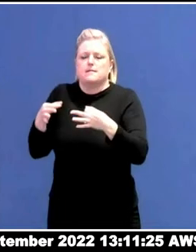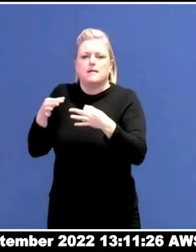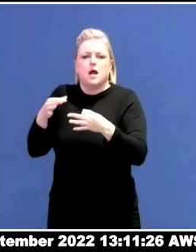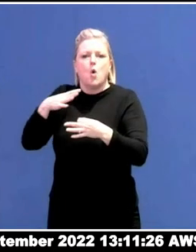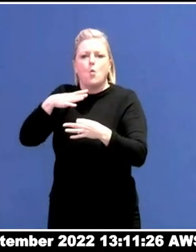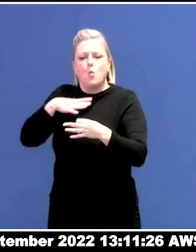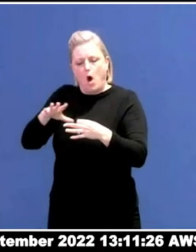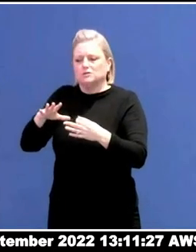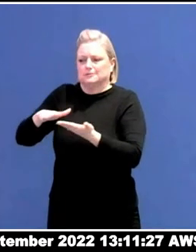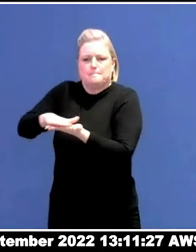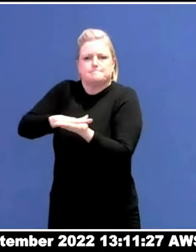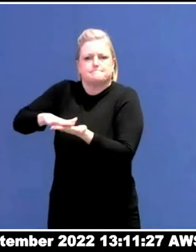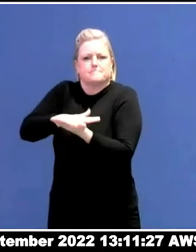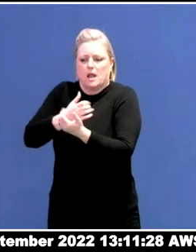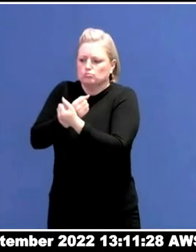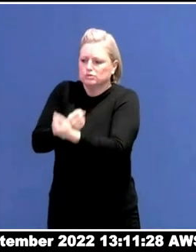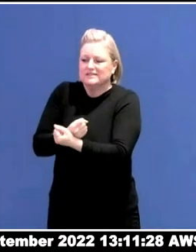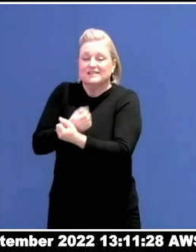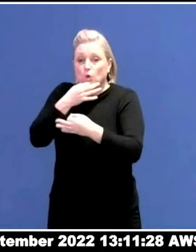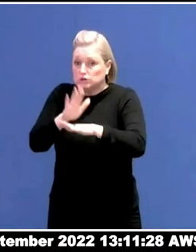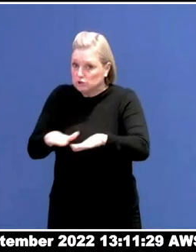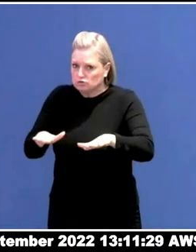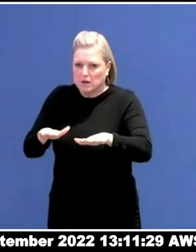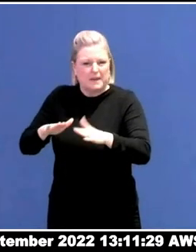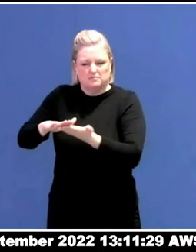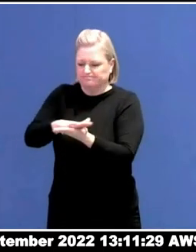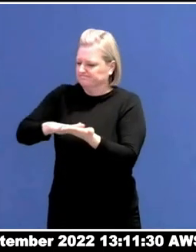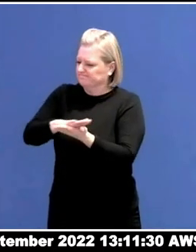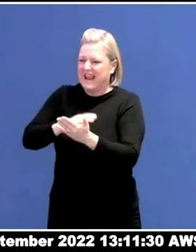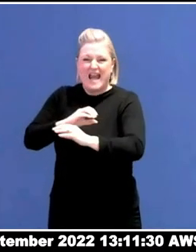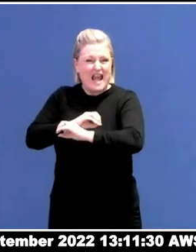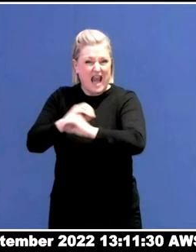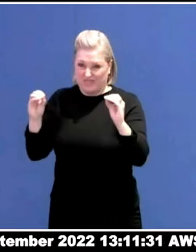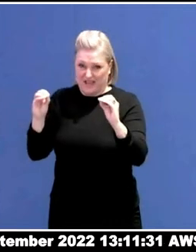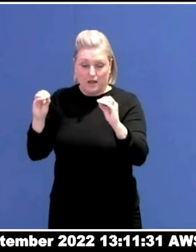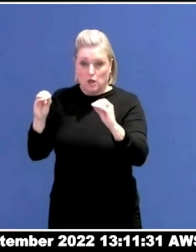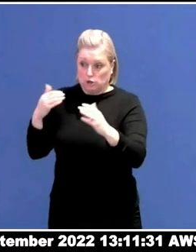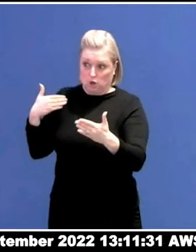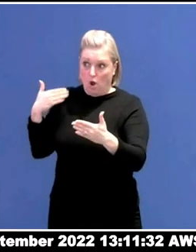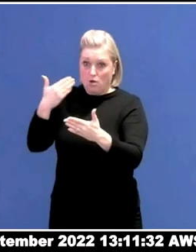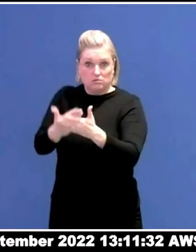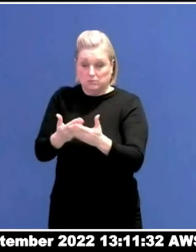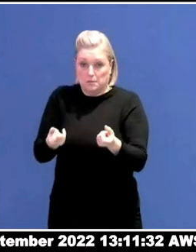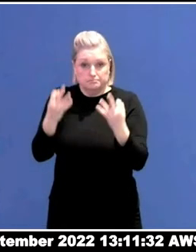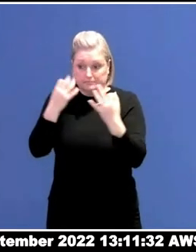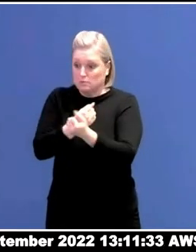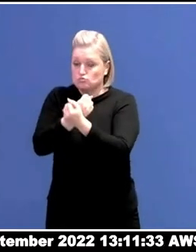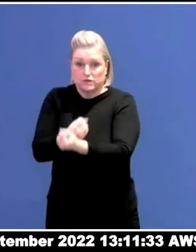where no children will be in a youth prison again. So, presently, there's no girls there and there hasn't been for a number of months, and there is 16 boys.